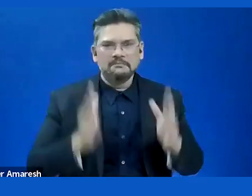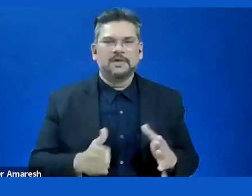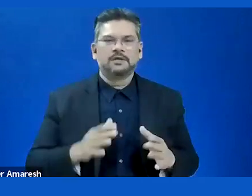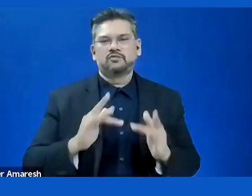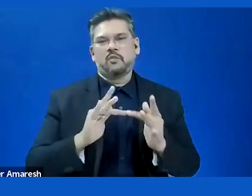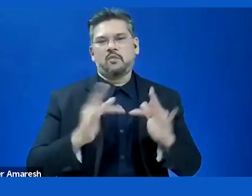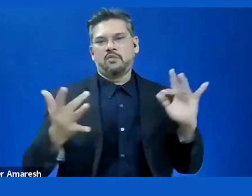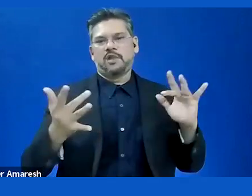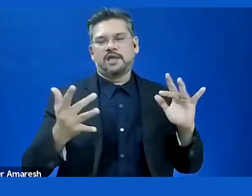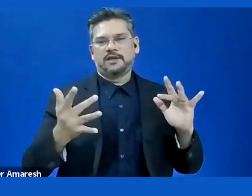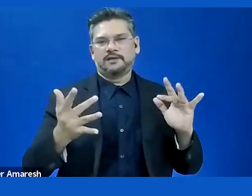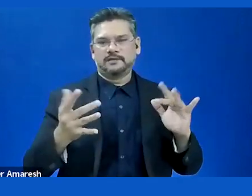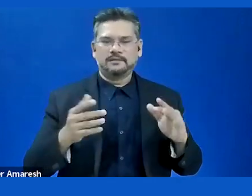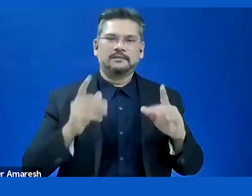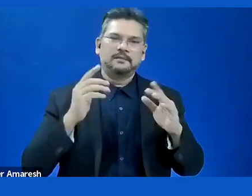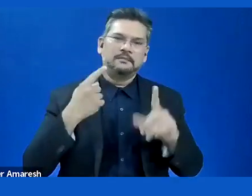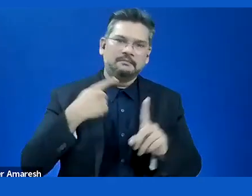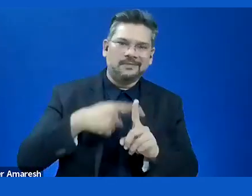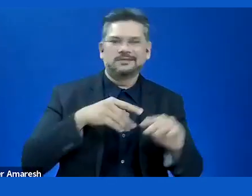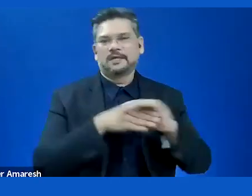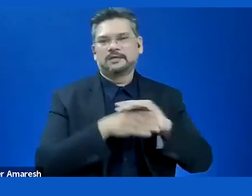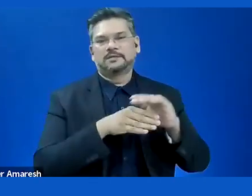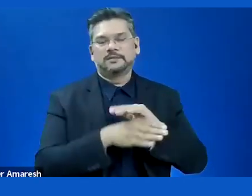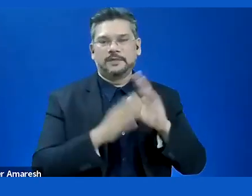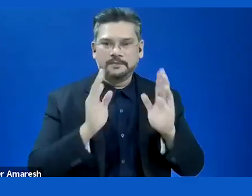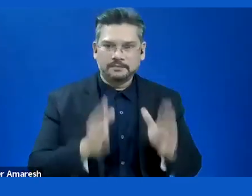And speaking on skills and experts, one of the digital decade targets is